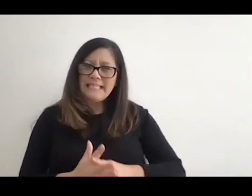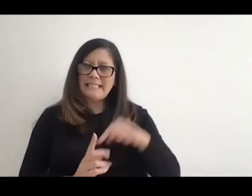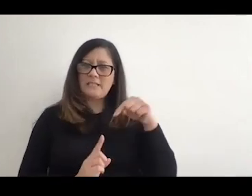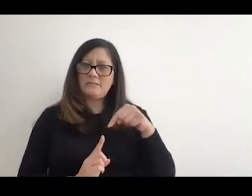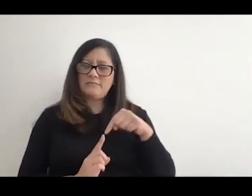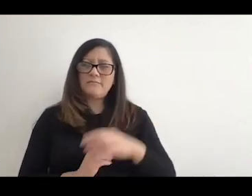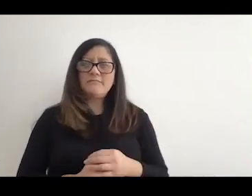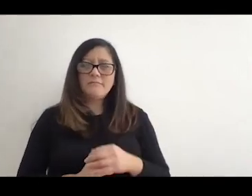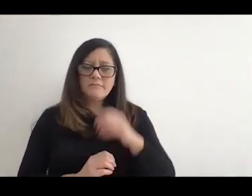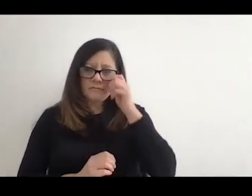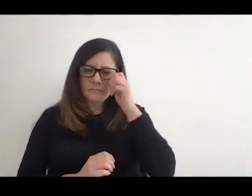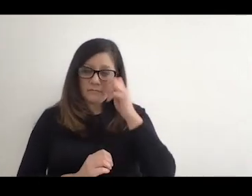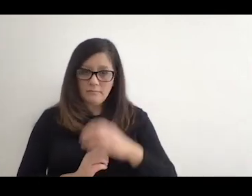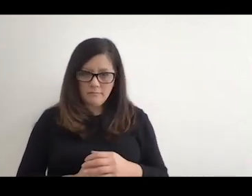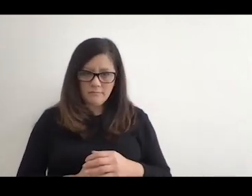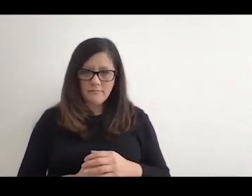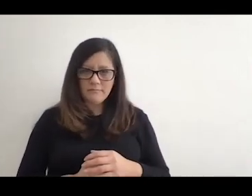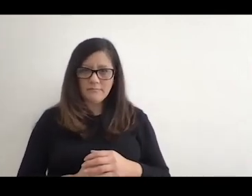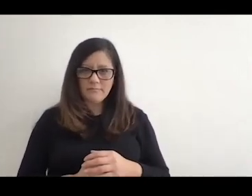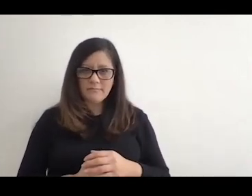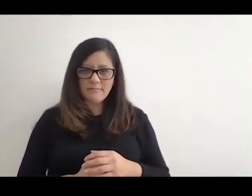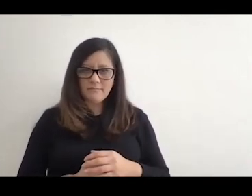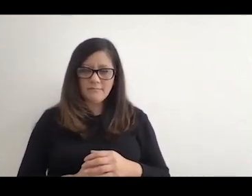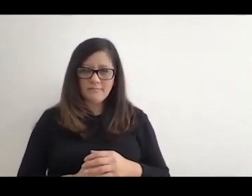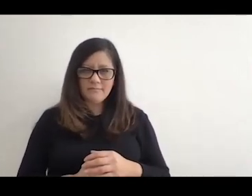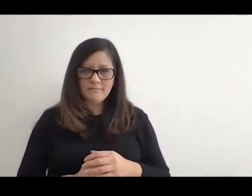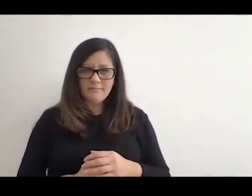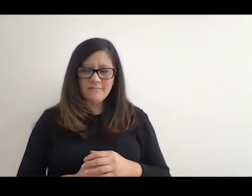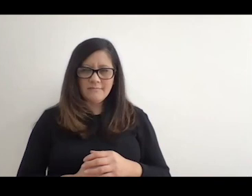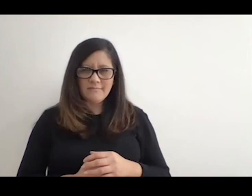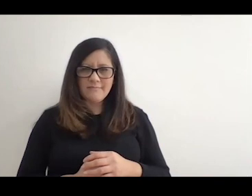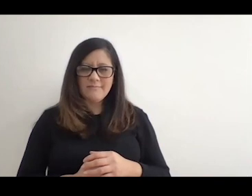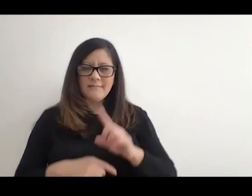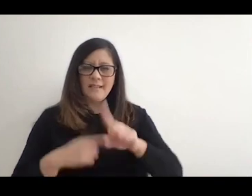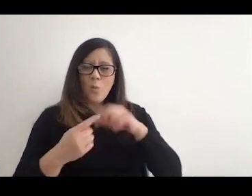disability is important for me as a person with a disability serving others